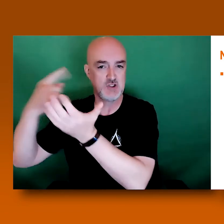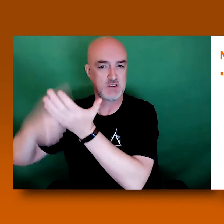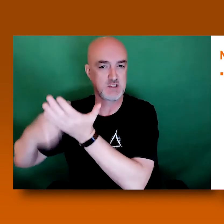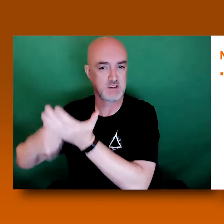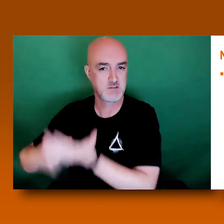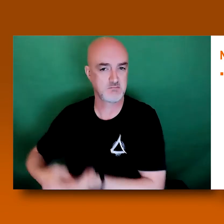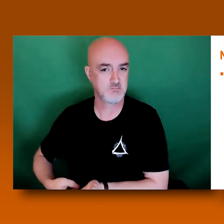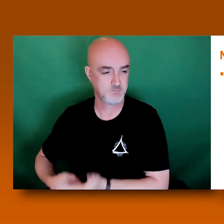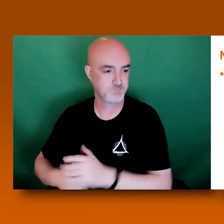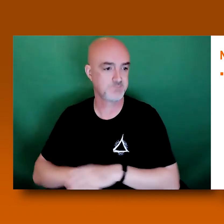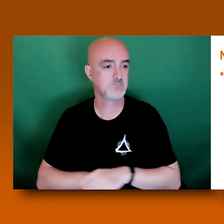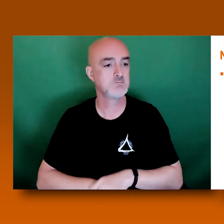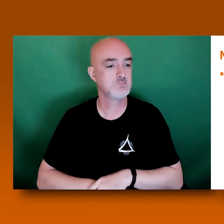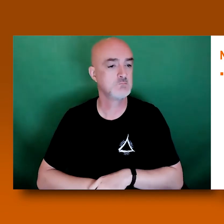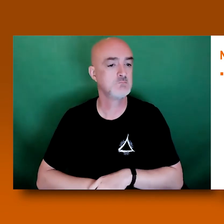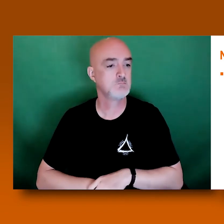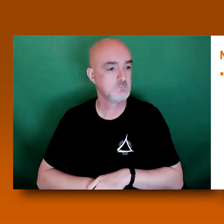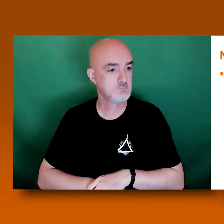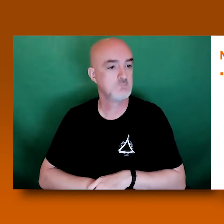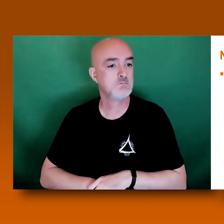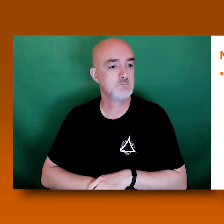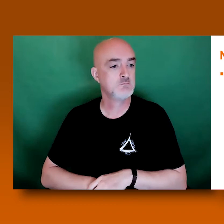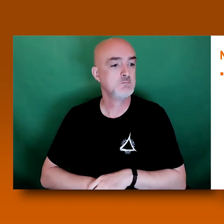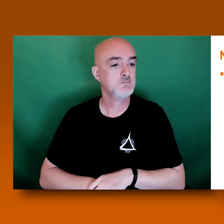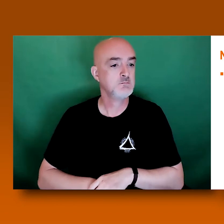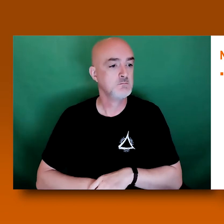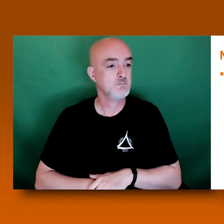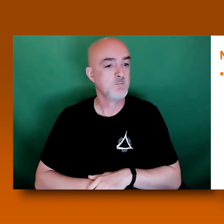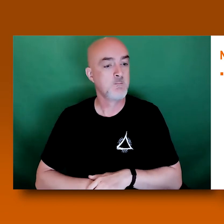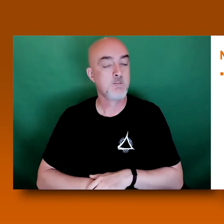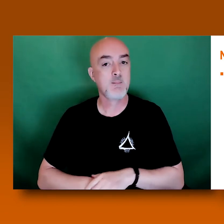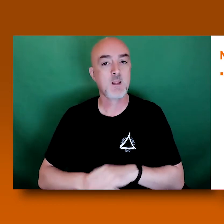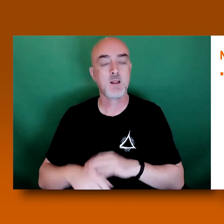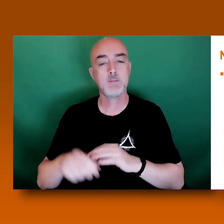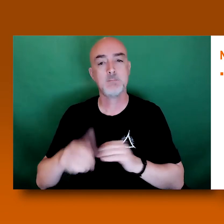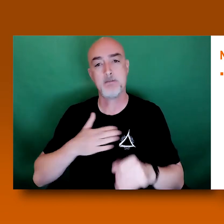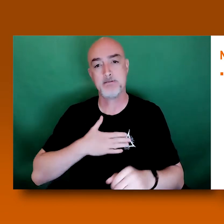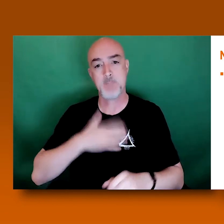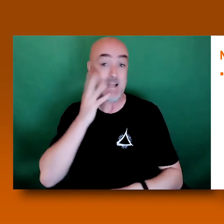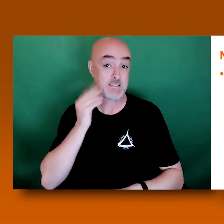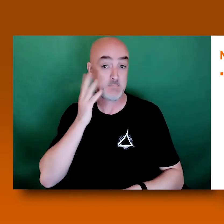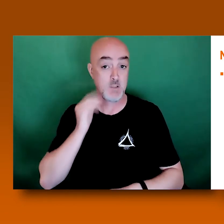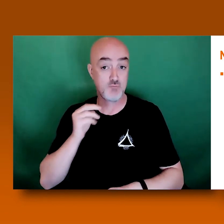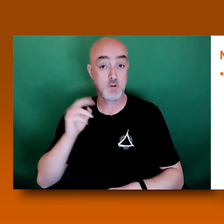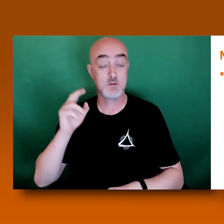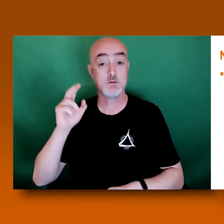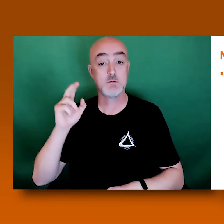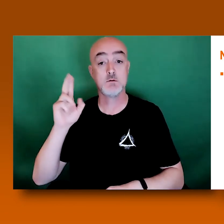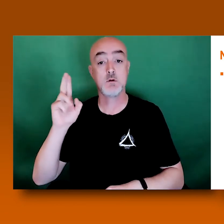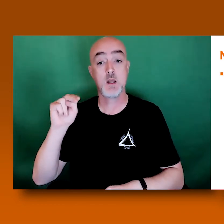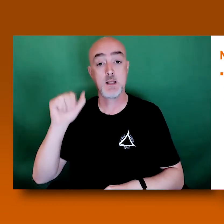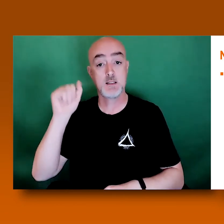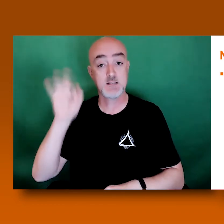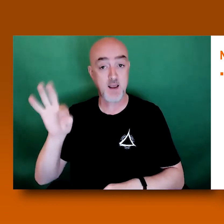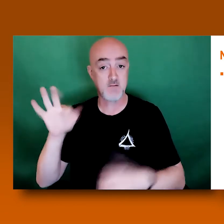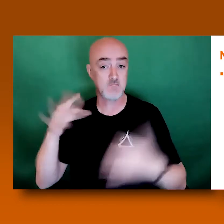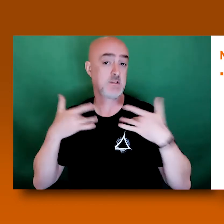depending on volume. And in my experience, for the NSF review process,